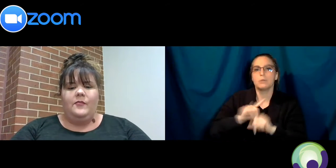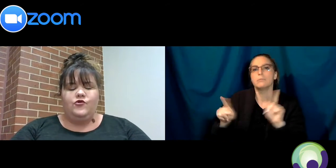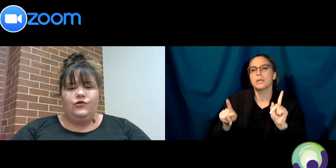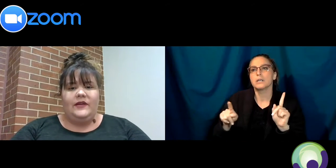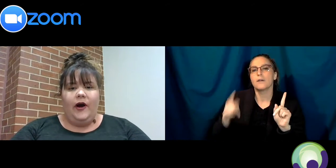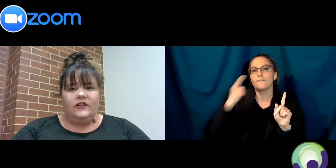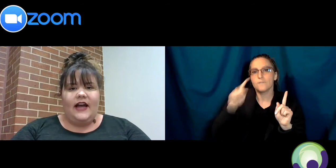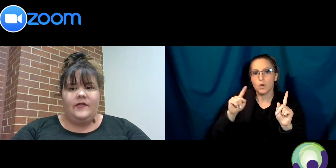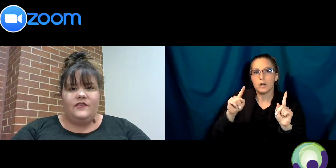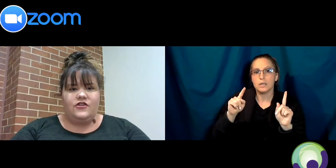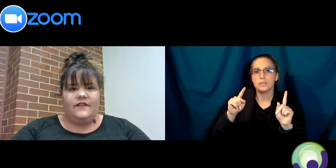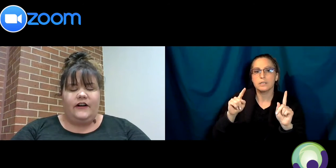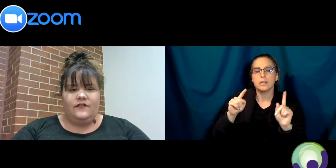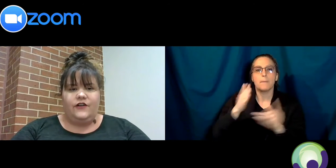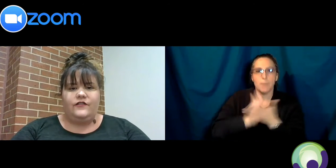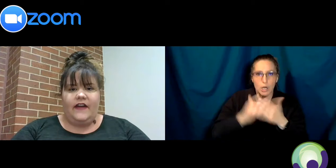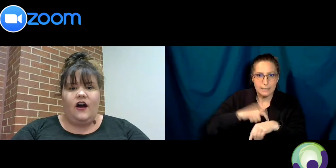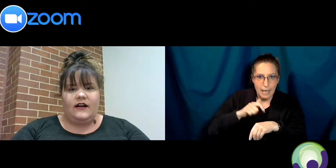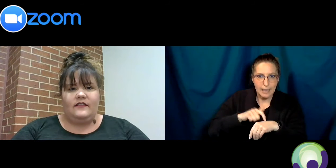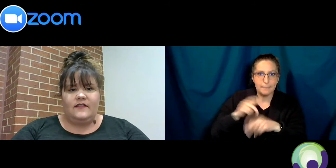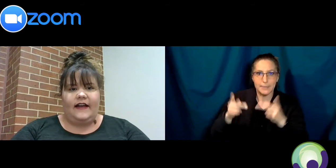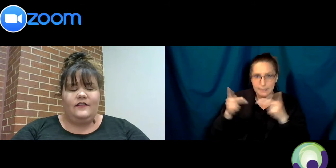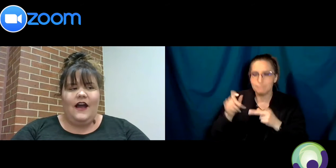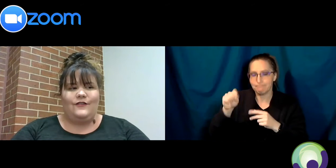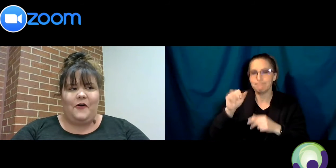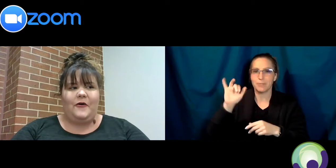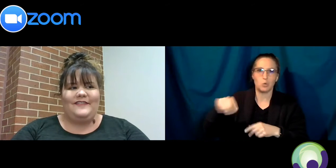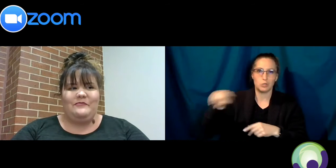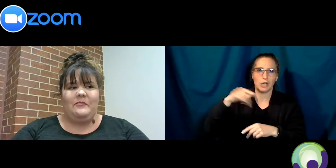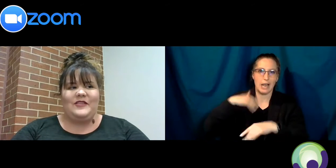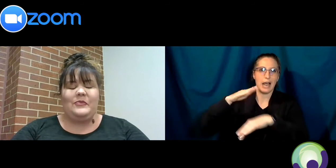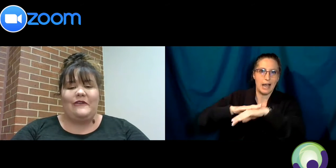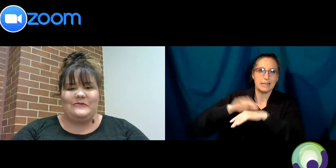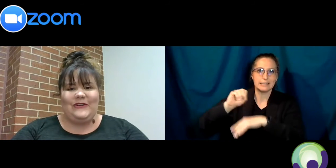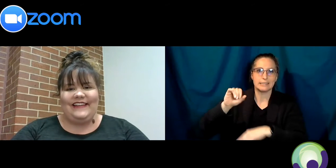truly part-time positions are concerned, they are on-site and so it's preferable that